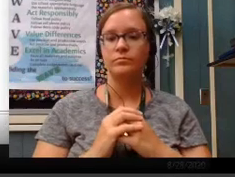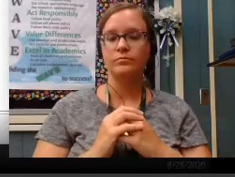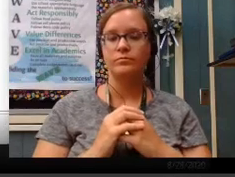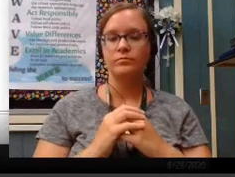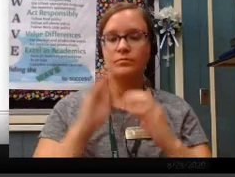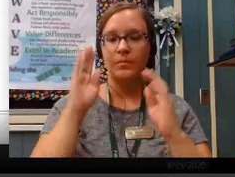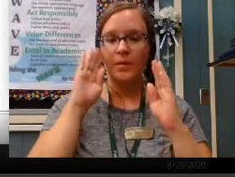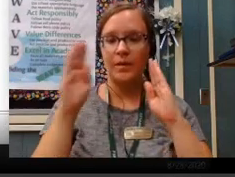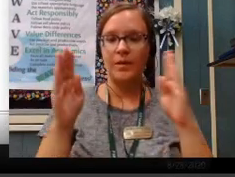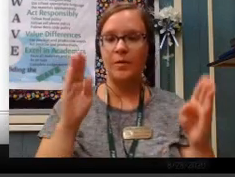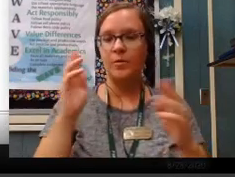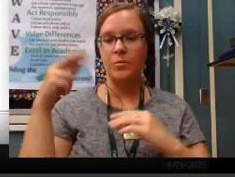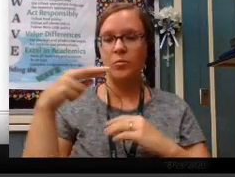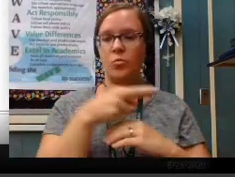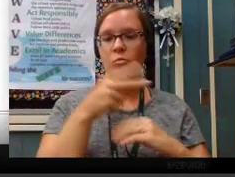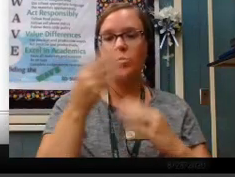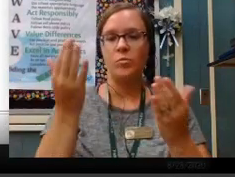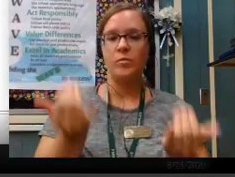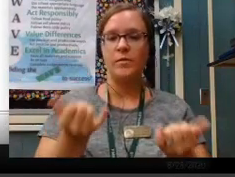Hello, Ripples! This is Ms. Dodge here.